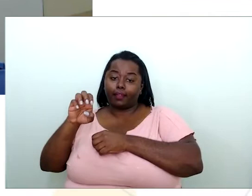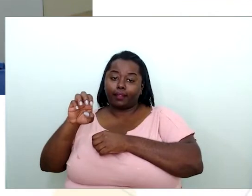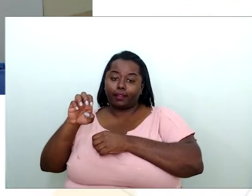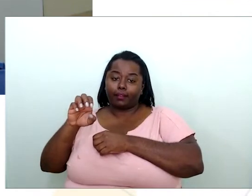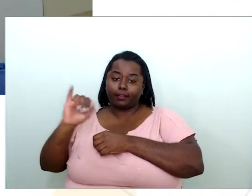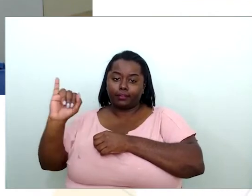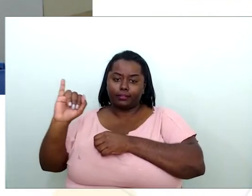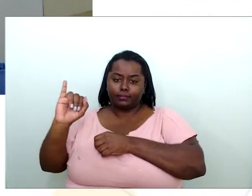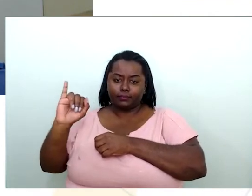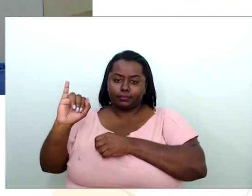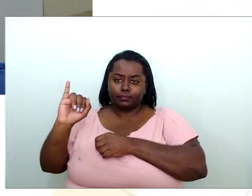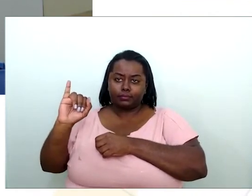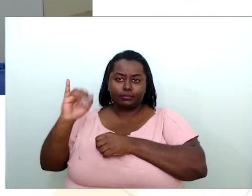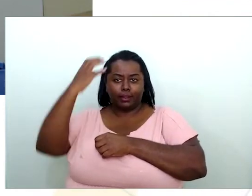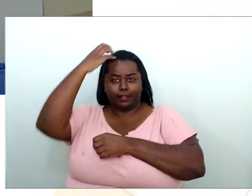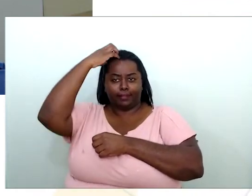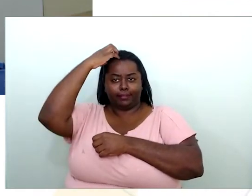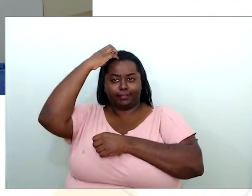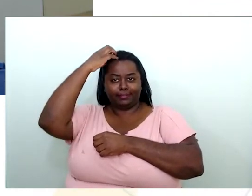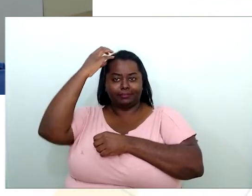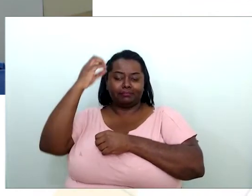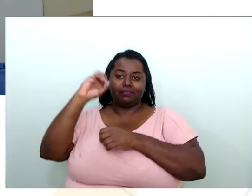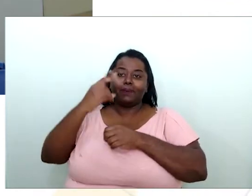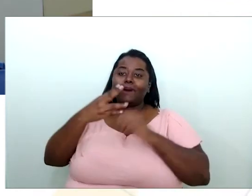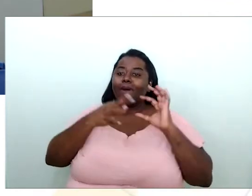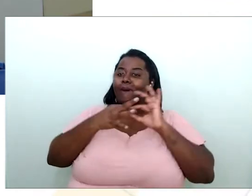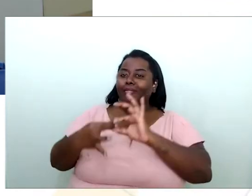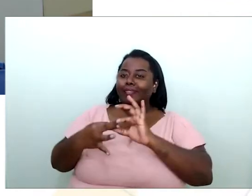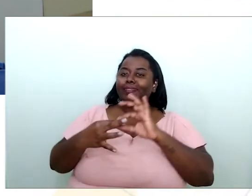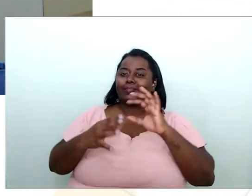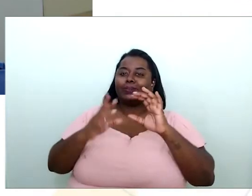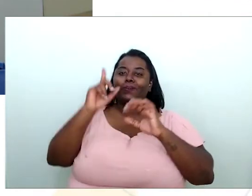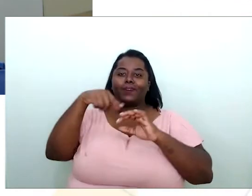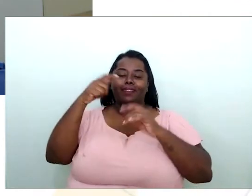like it you know and that's what we do and this goes back to the point that I